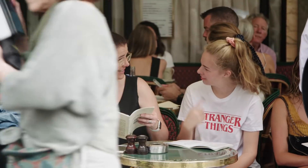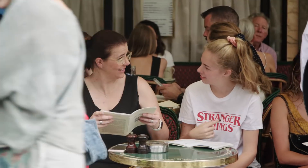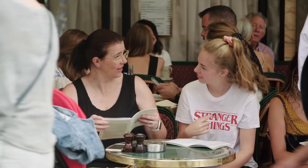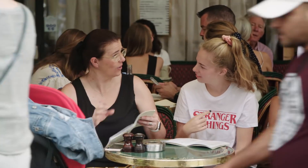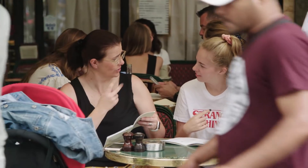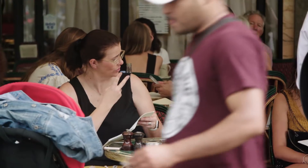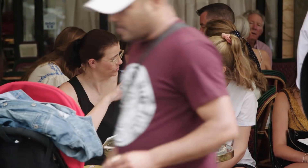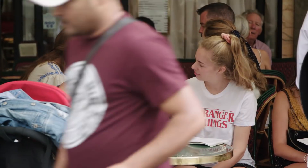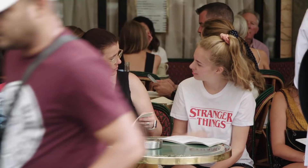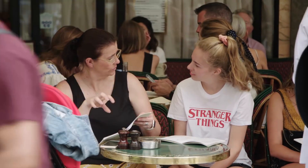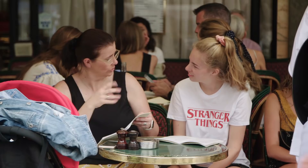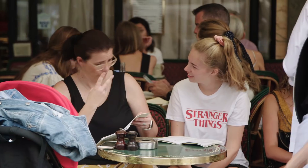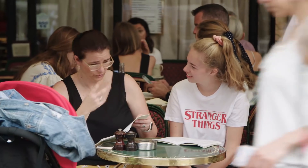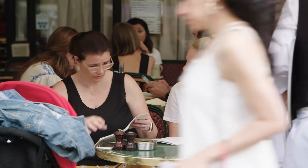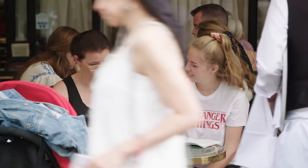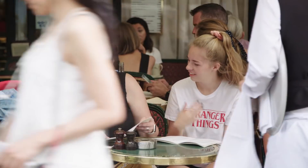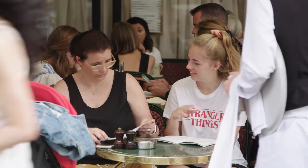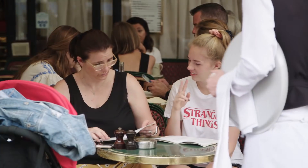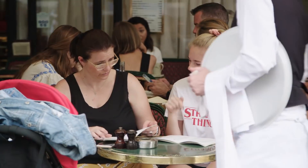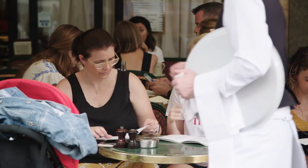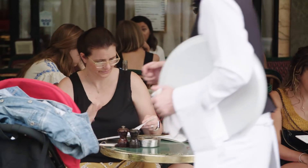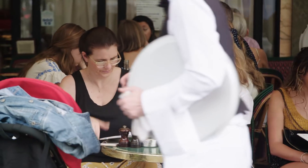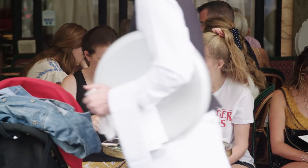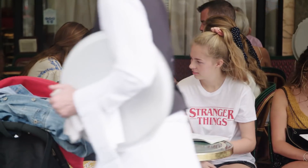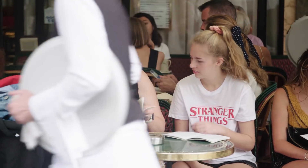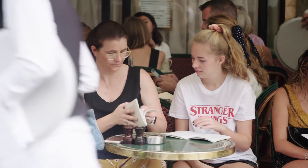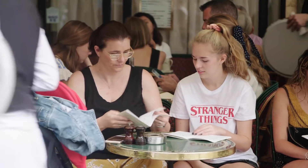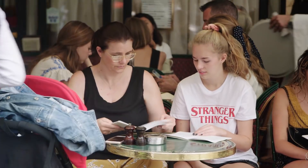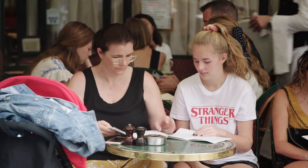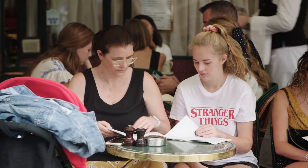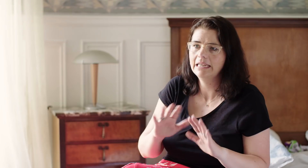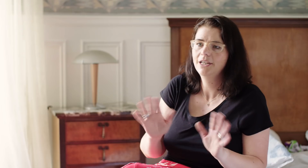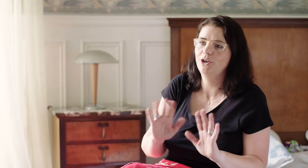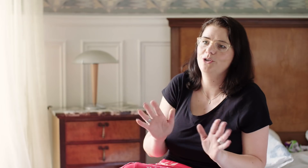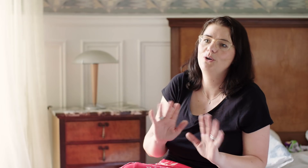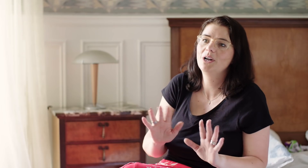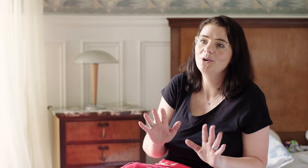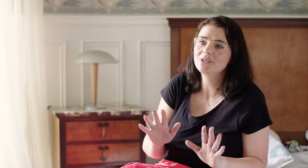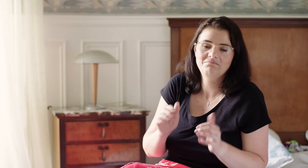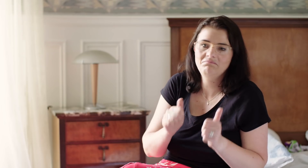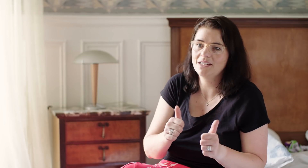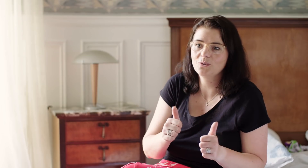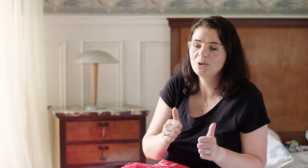'This is what Europe's like.' For me to see her meeting other people and to see her in this environment and for her to have the opportunity to say,